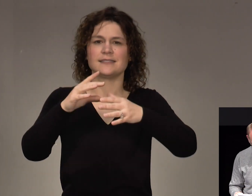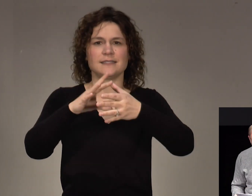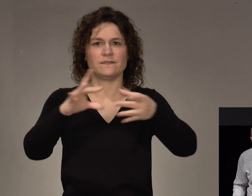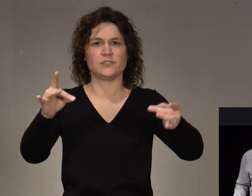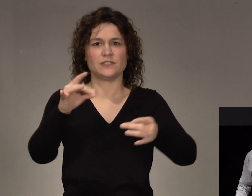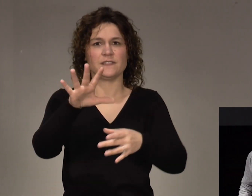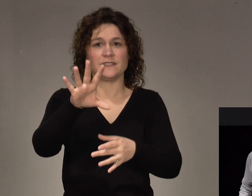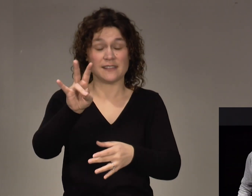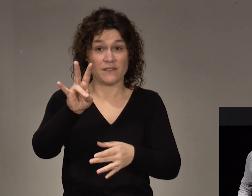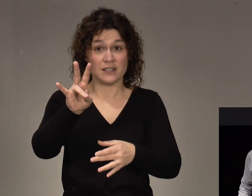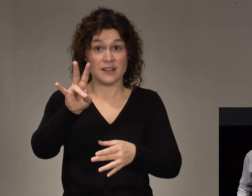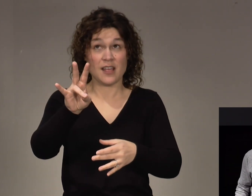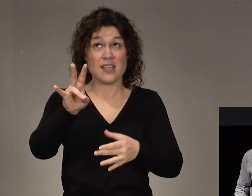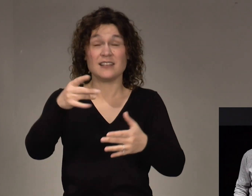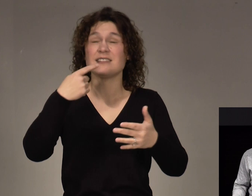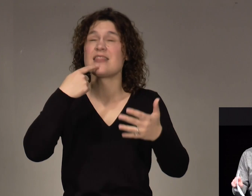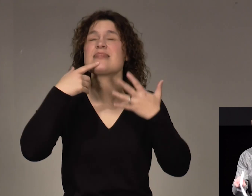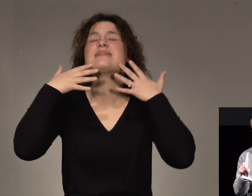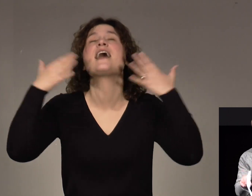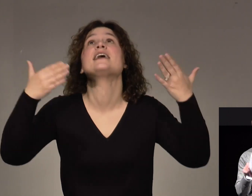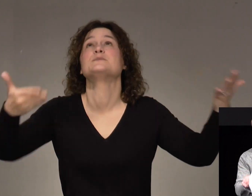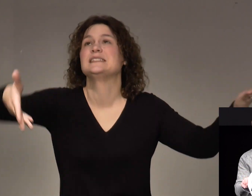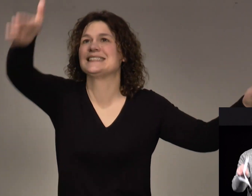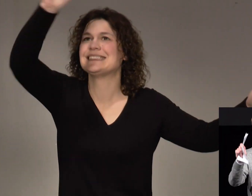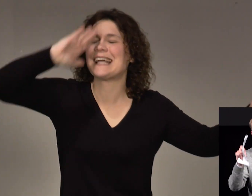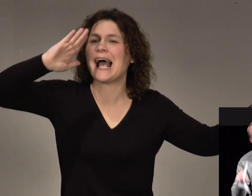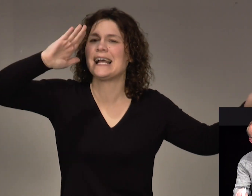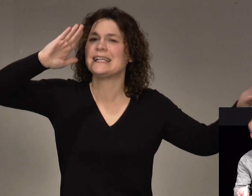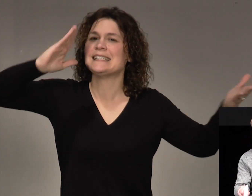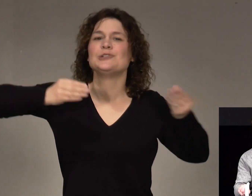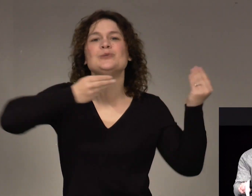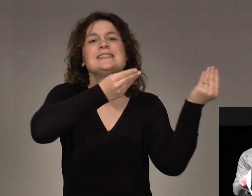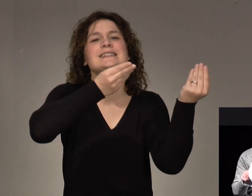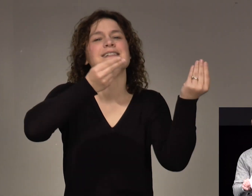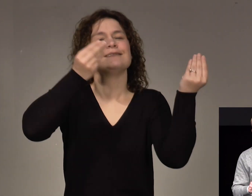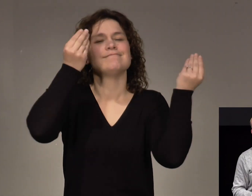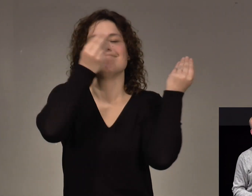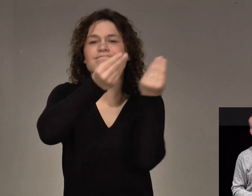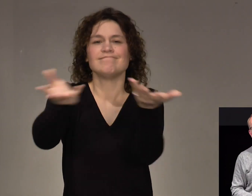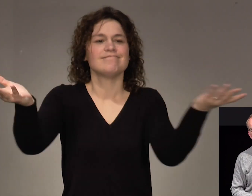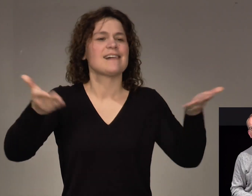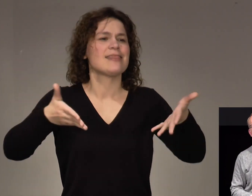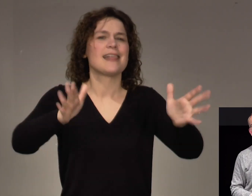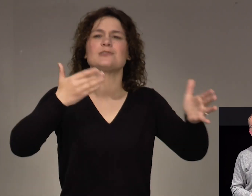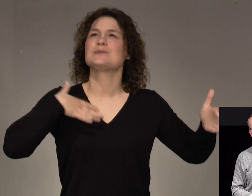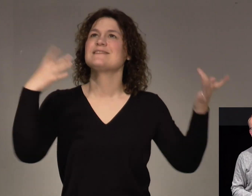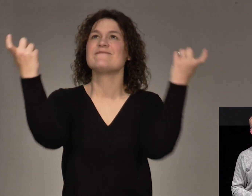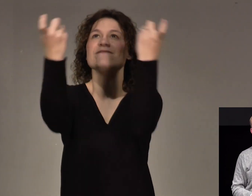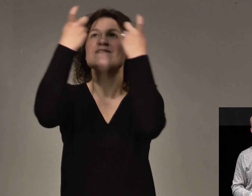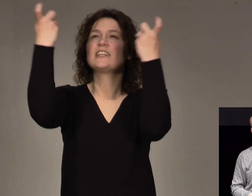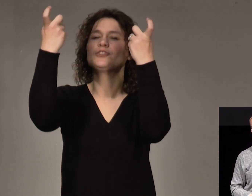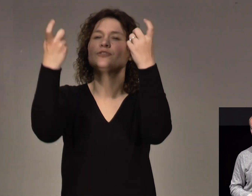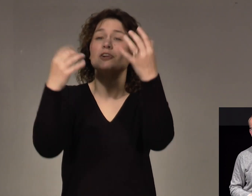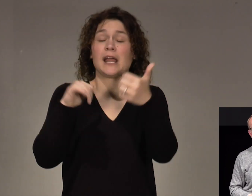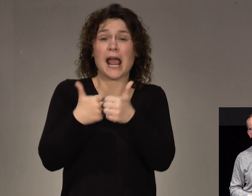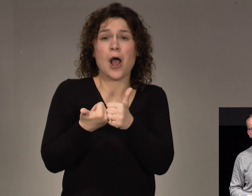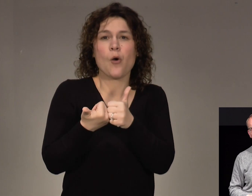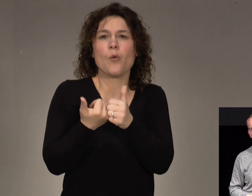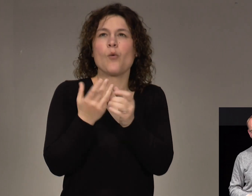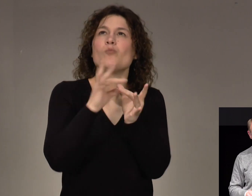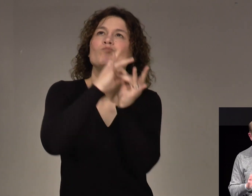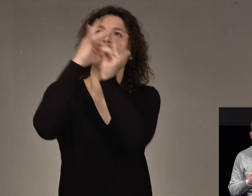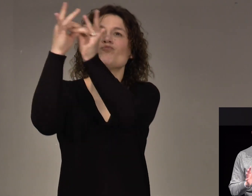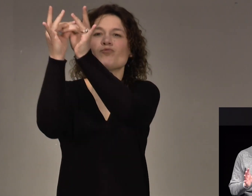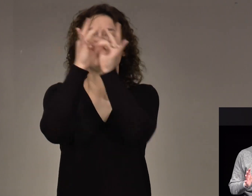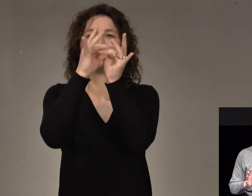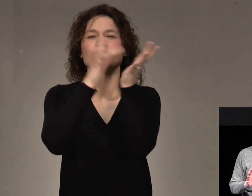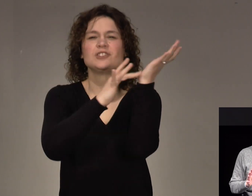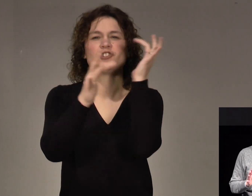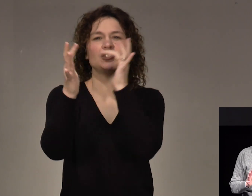Thanks be to God who gives us victory through our Lord Jesus Christ! And so